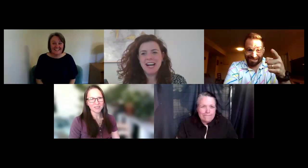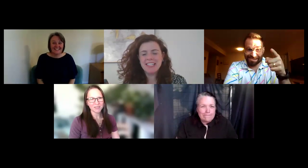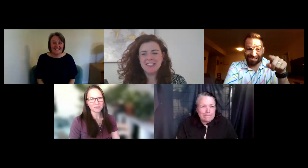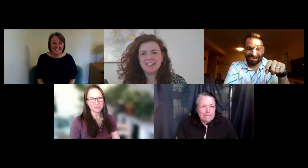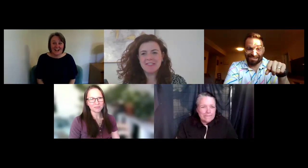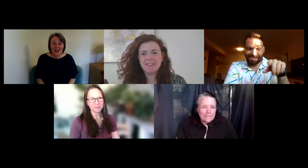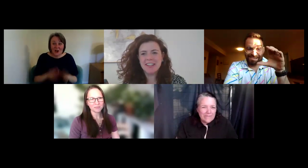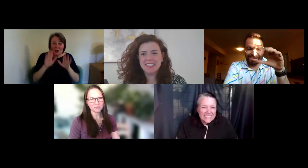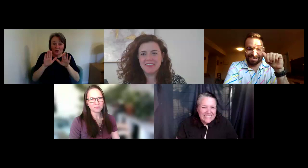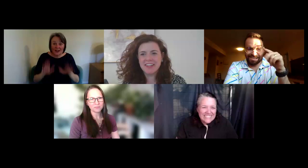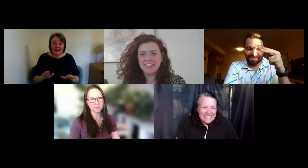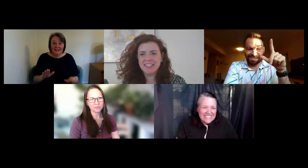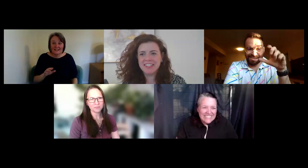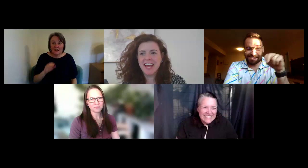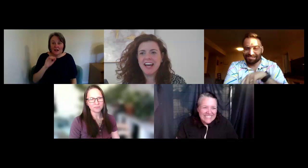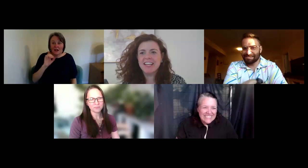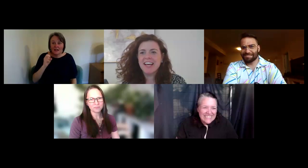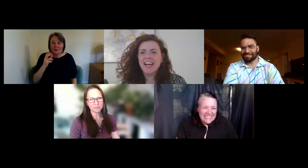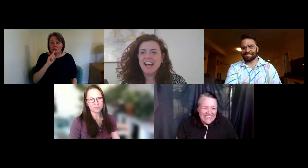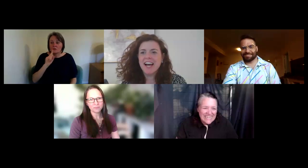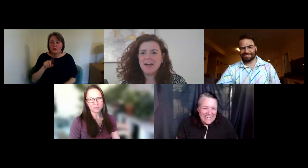Oh, great, Ieesha's responding to some questions in the chat.